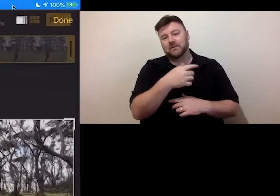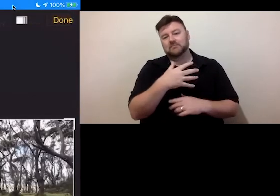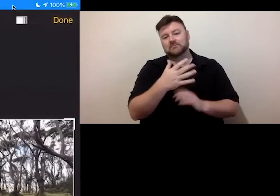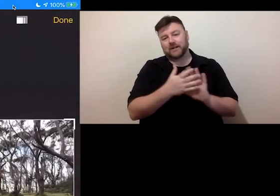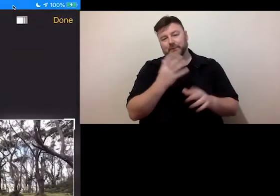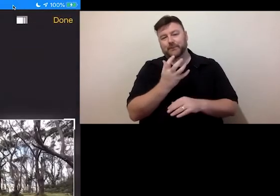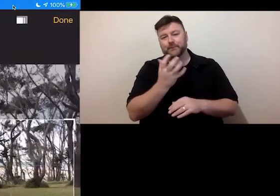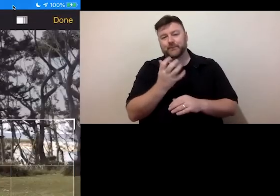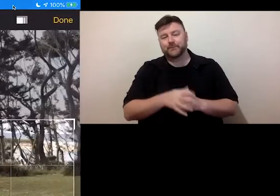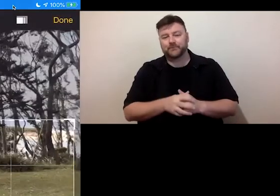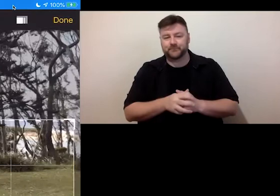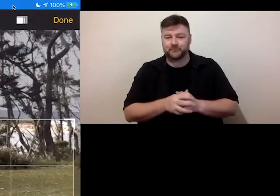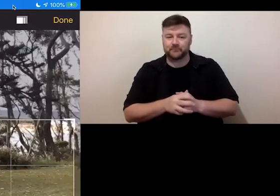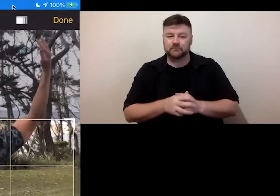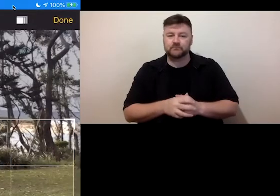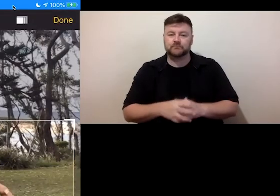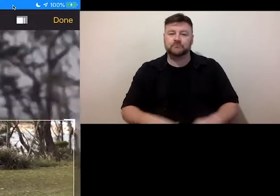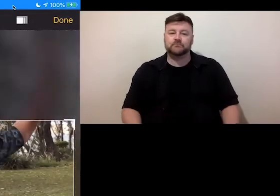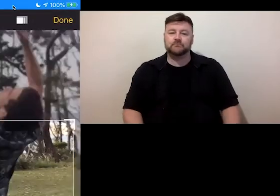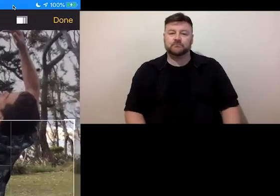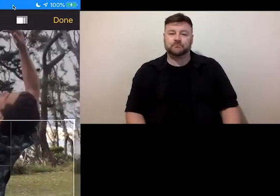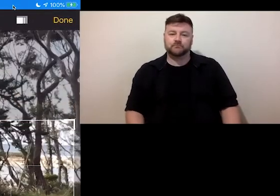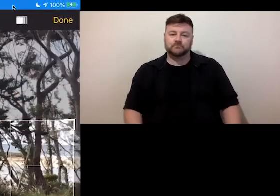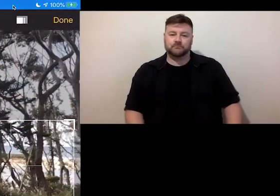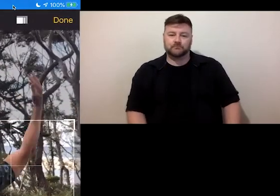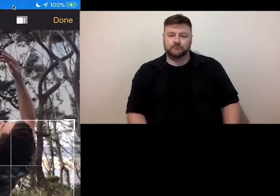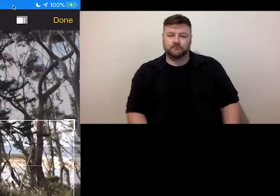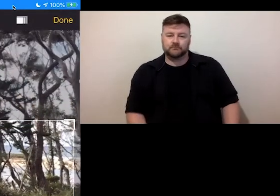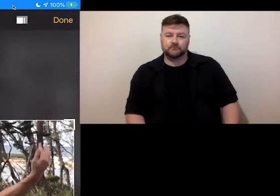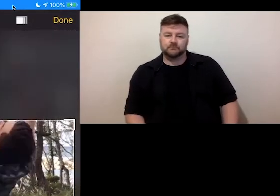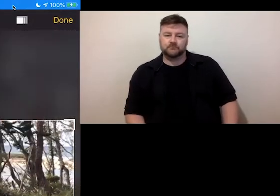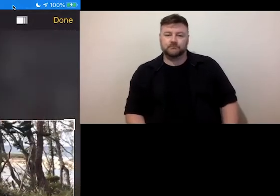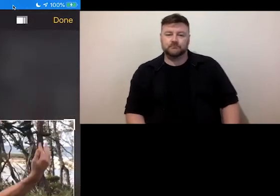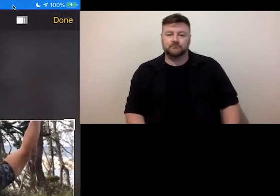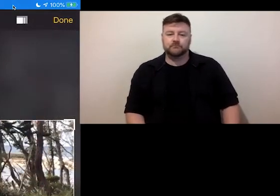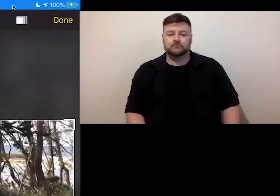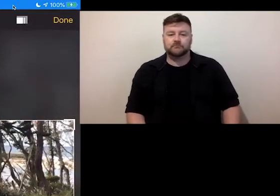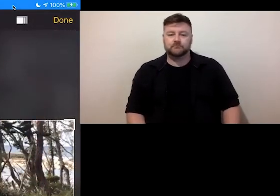Maybe I can crop...